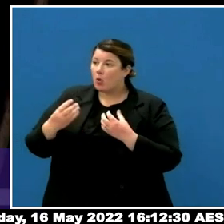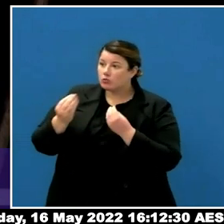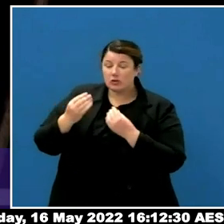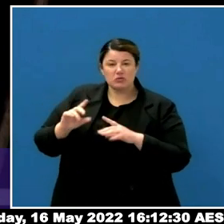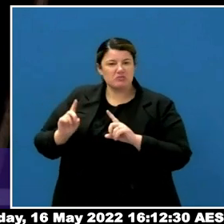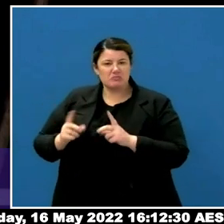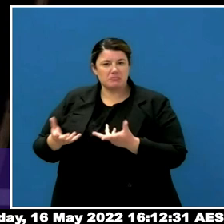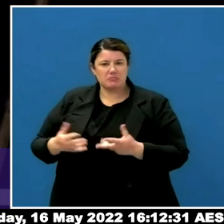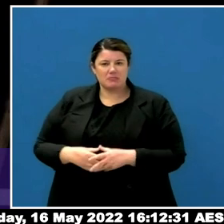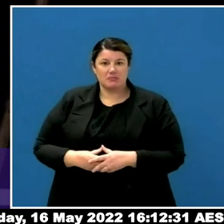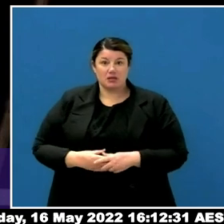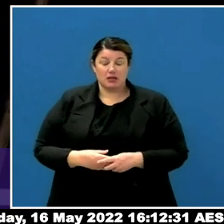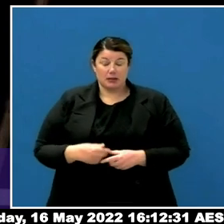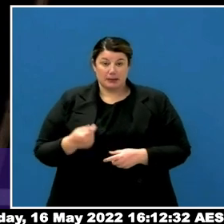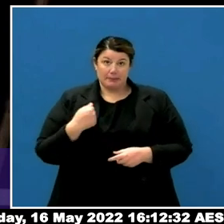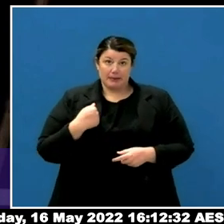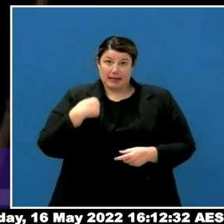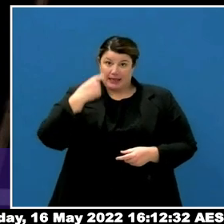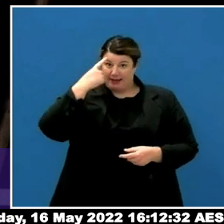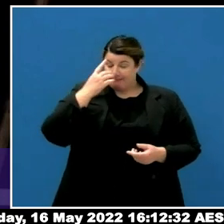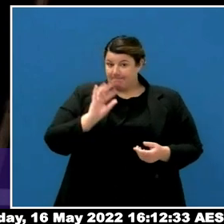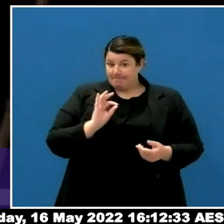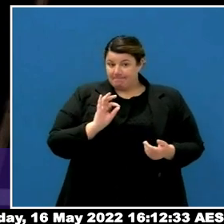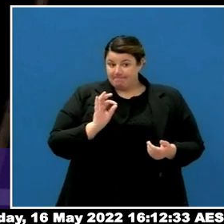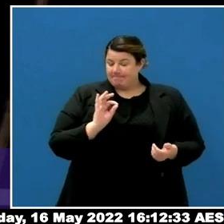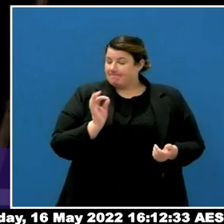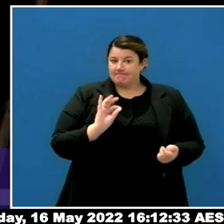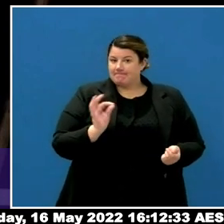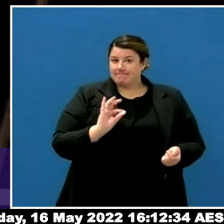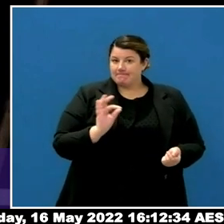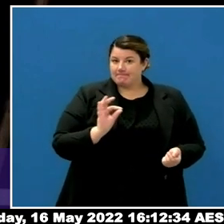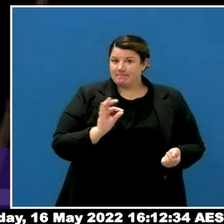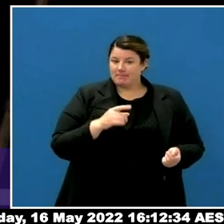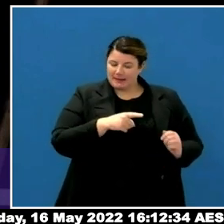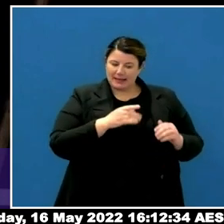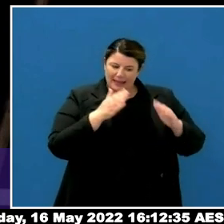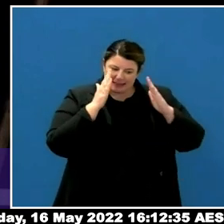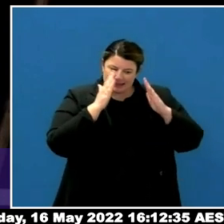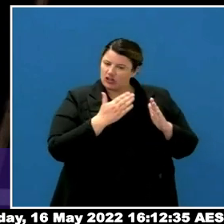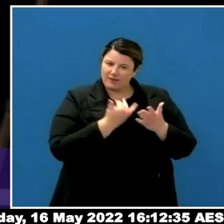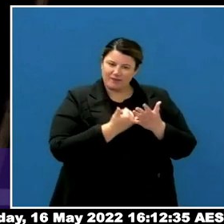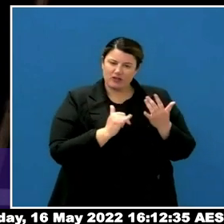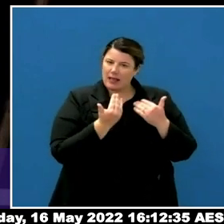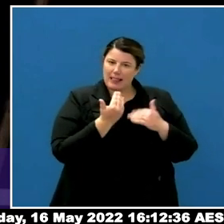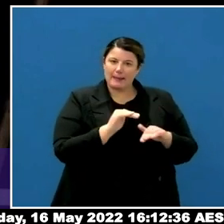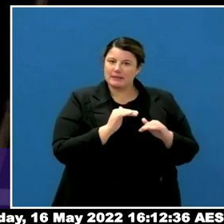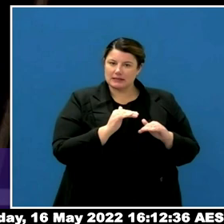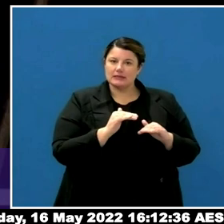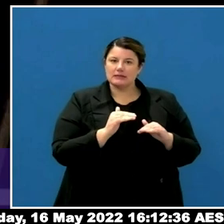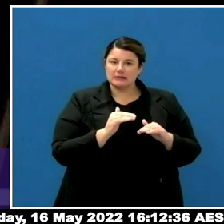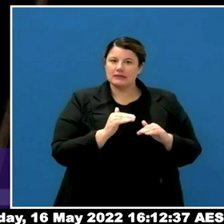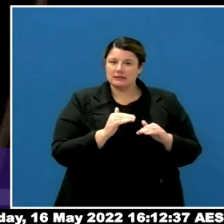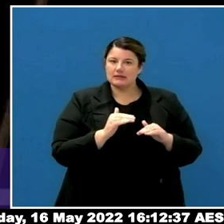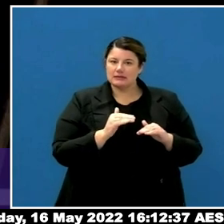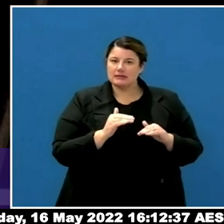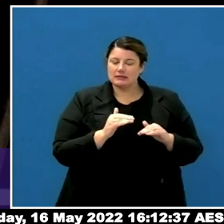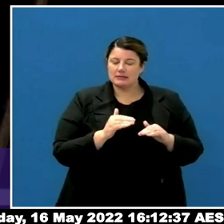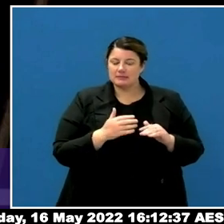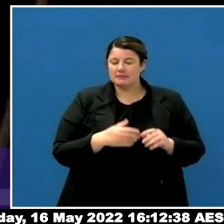He's got a very limited attention span to start with. Doesn't follow orders, follow instructions very well.